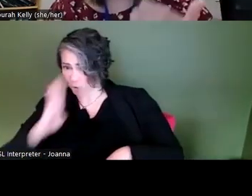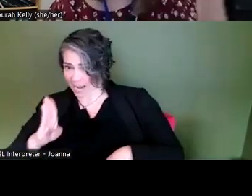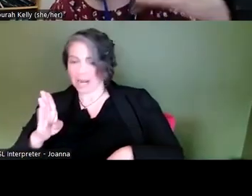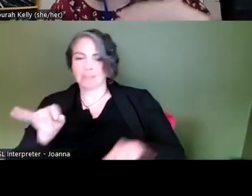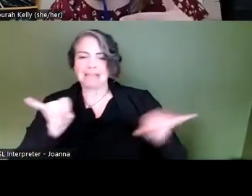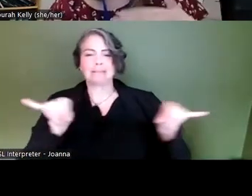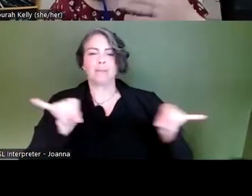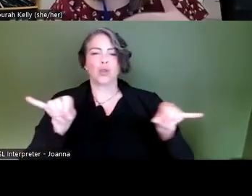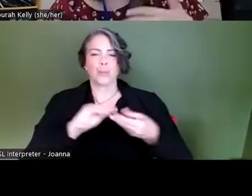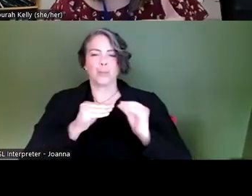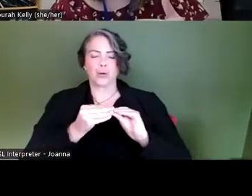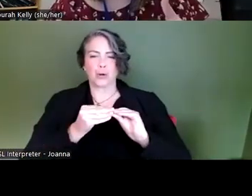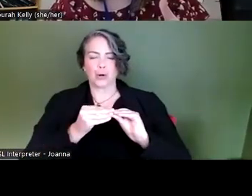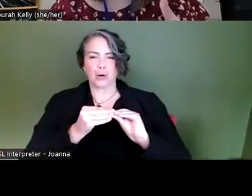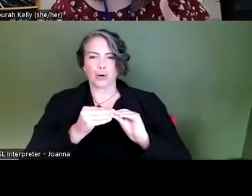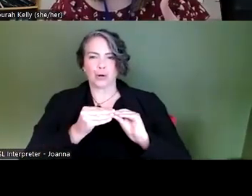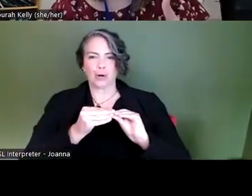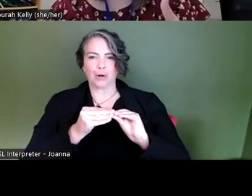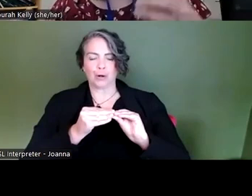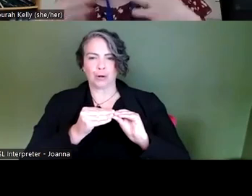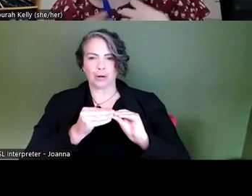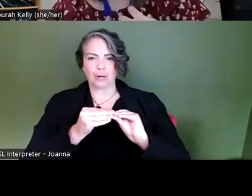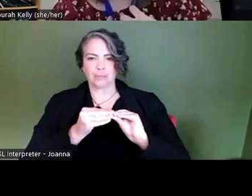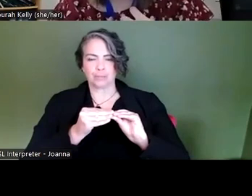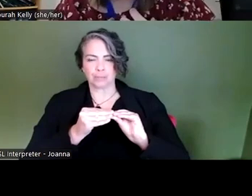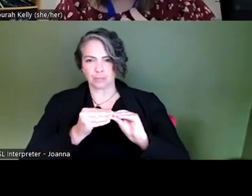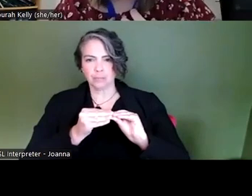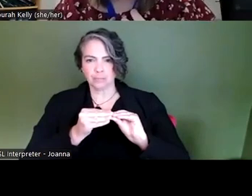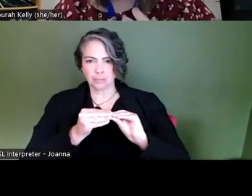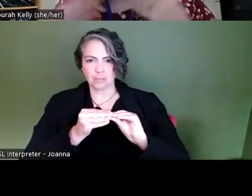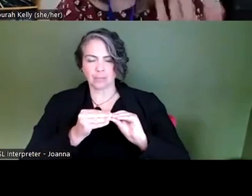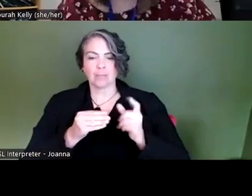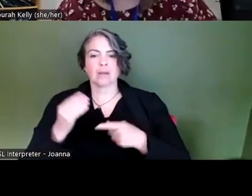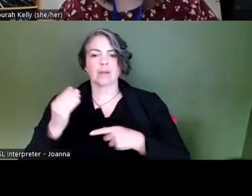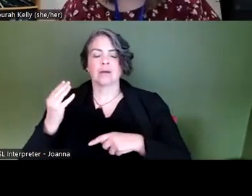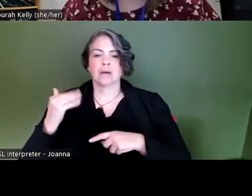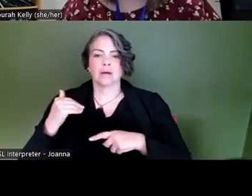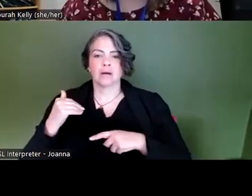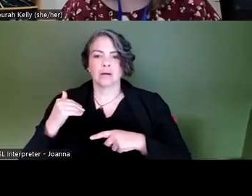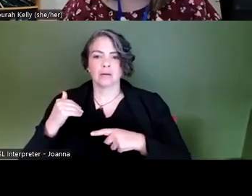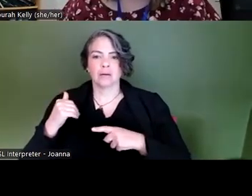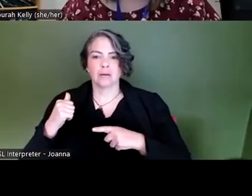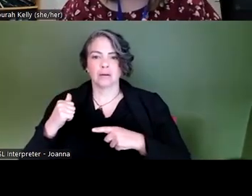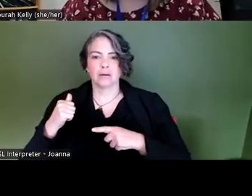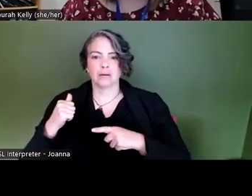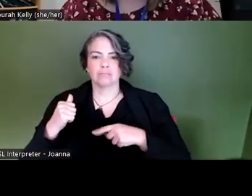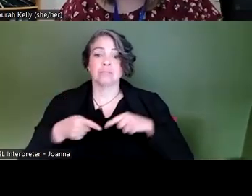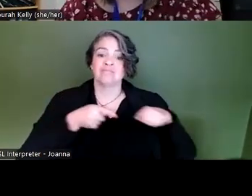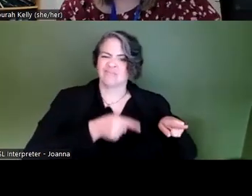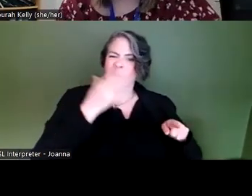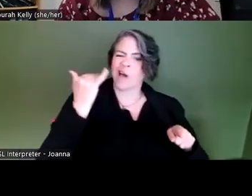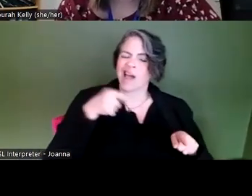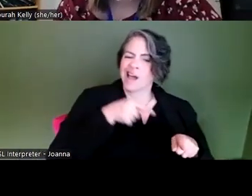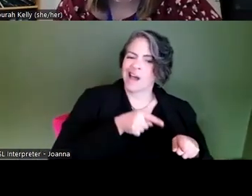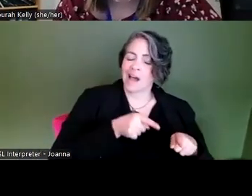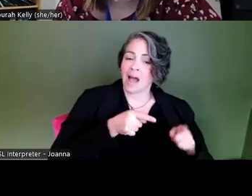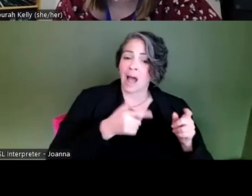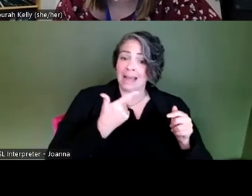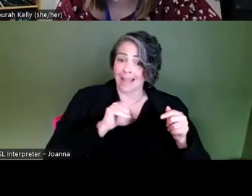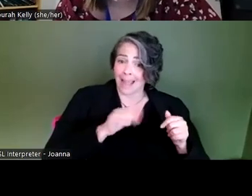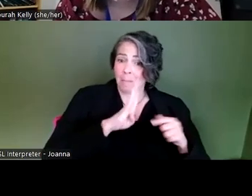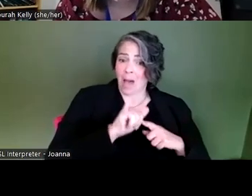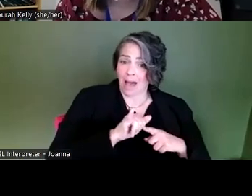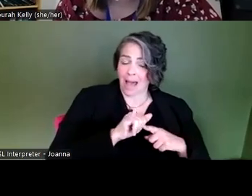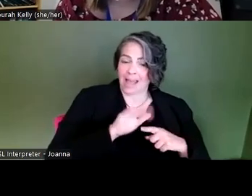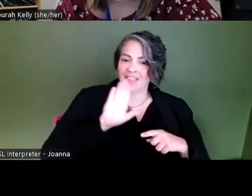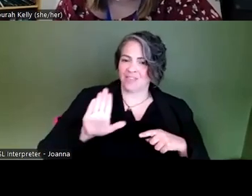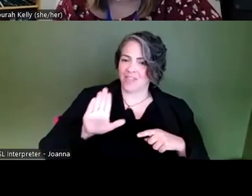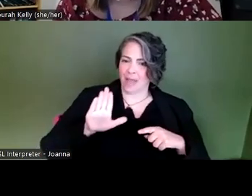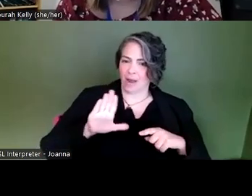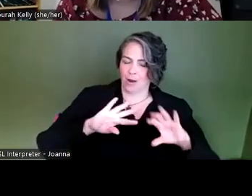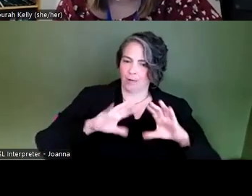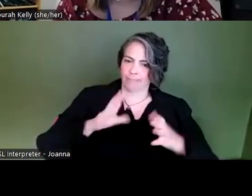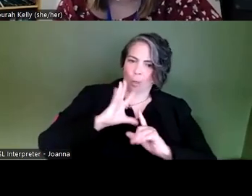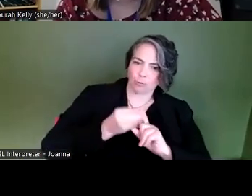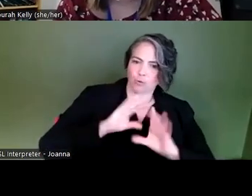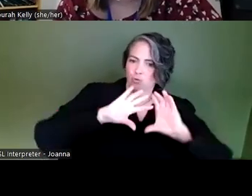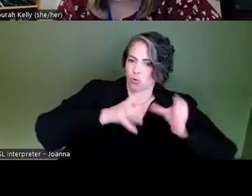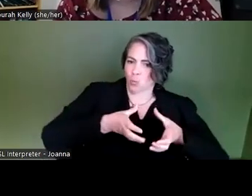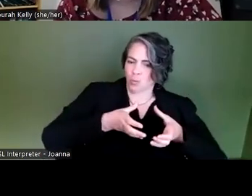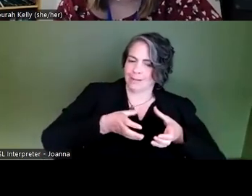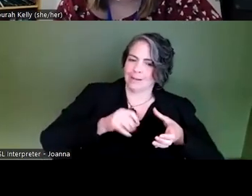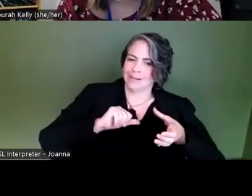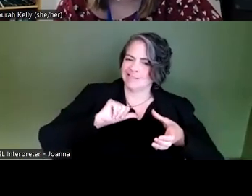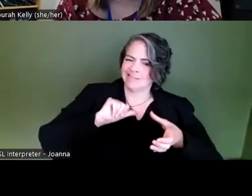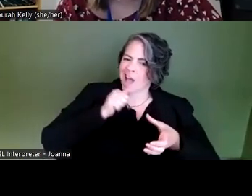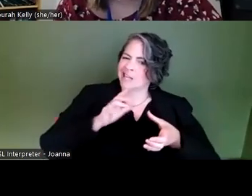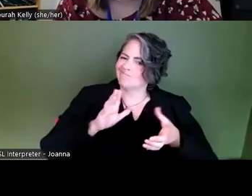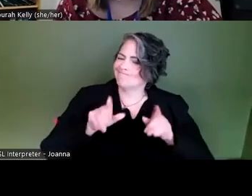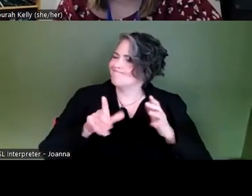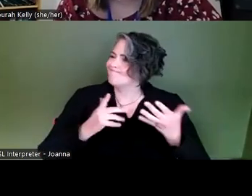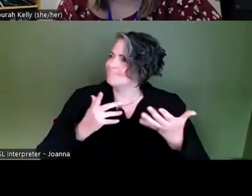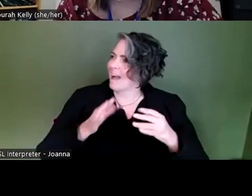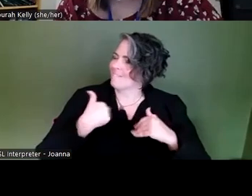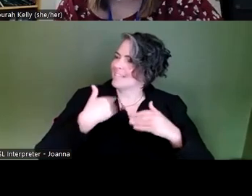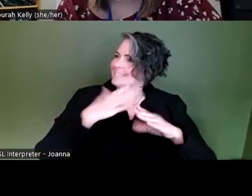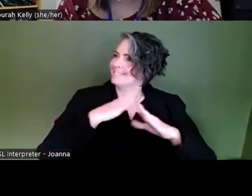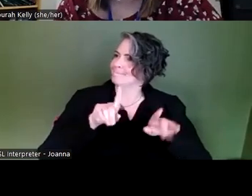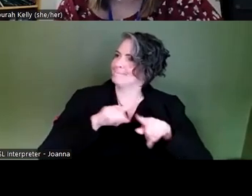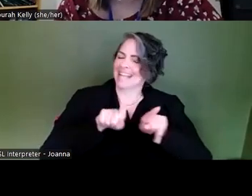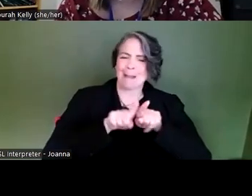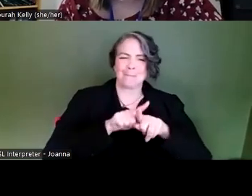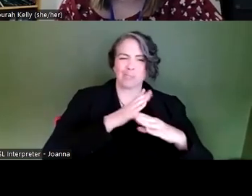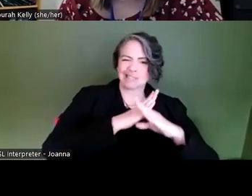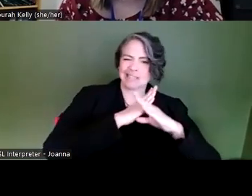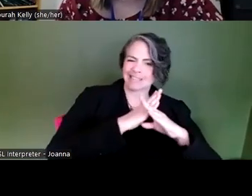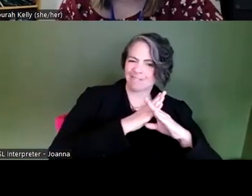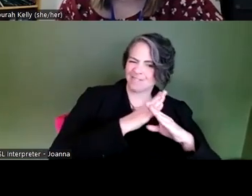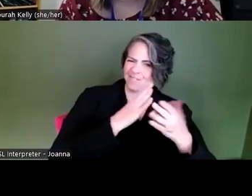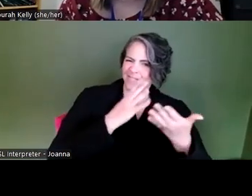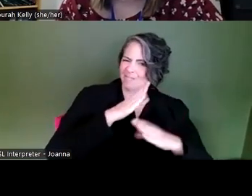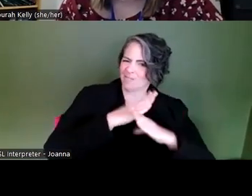they don't have the protective effect of their racial group if they're also gay or bisexual.